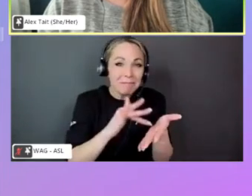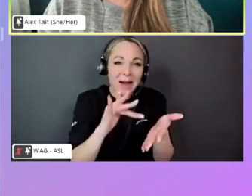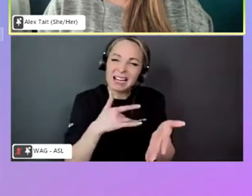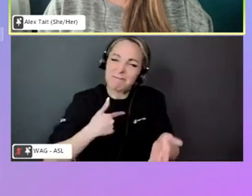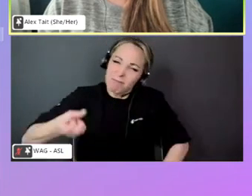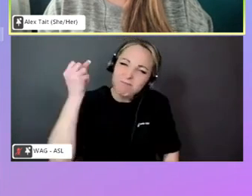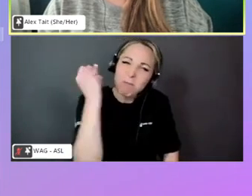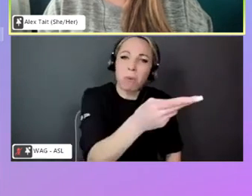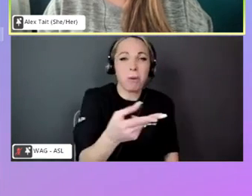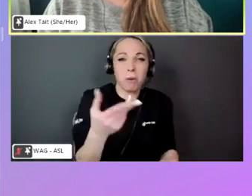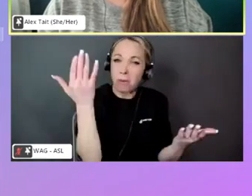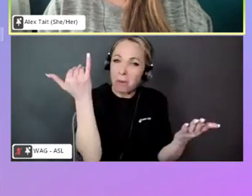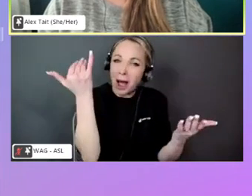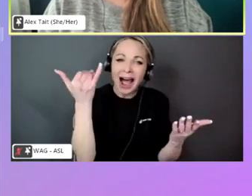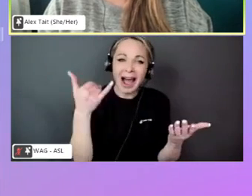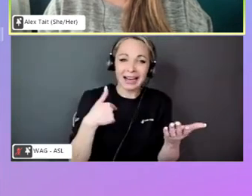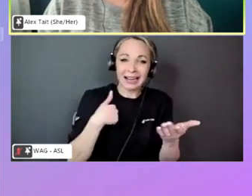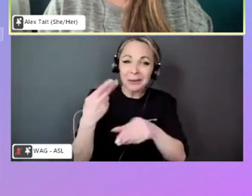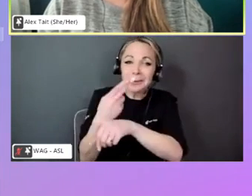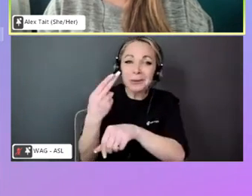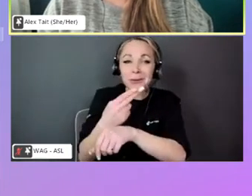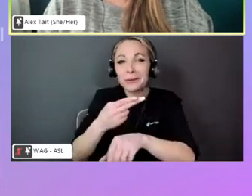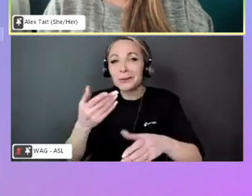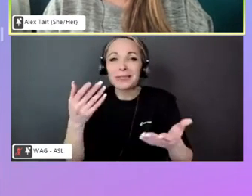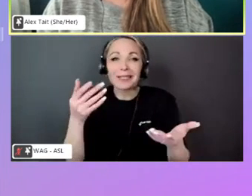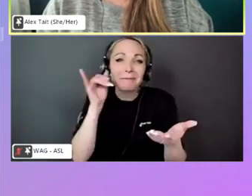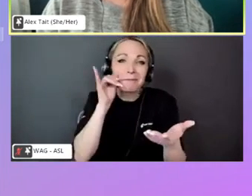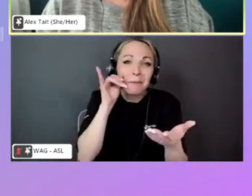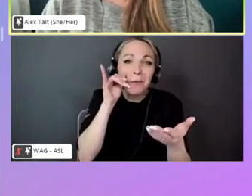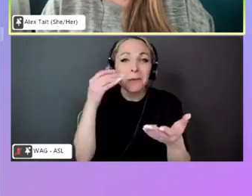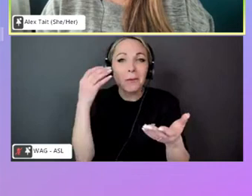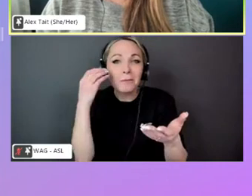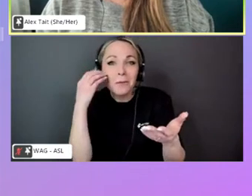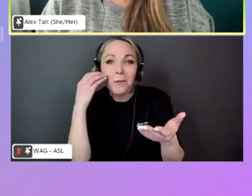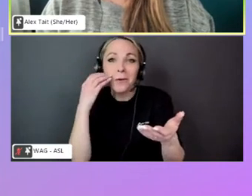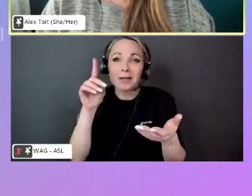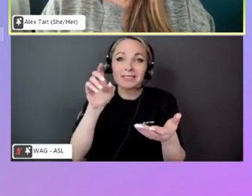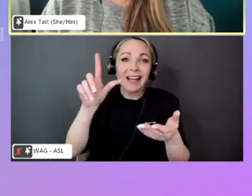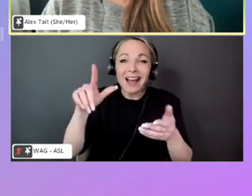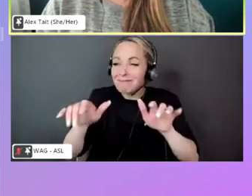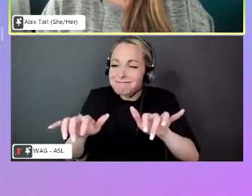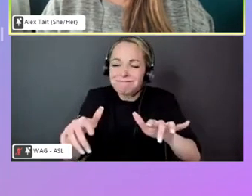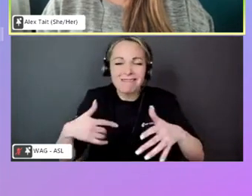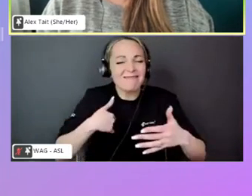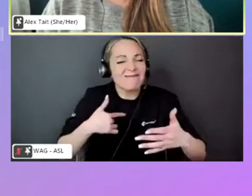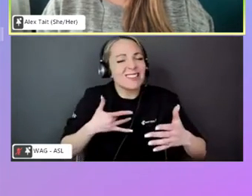them more more than once using my phone iPad, dell, it makes me so anxious at times that I'm